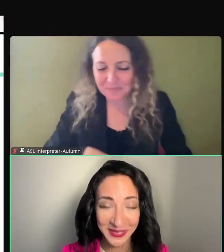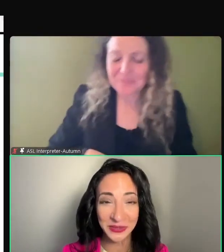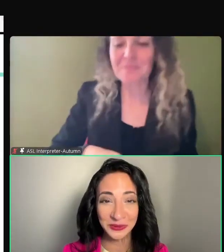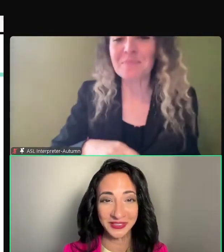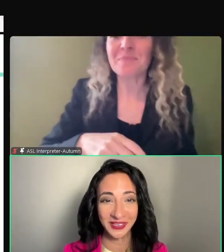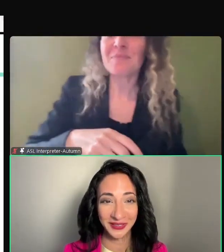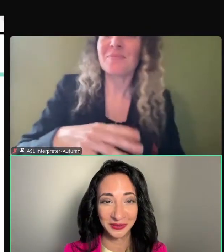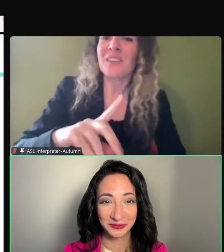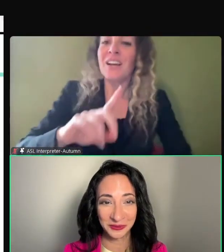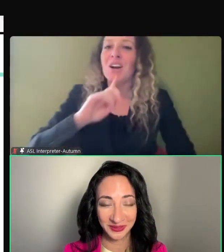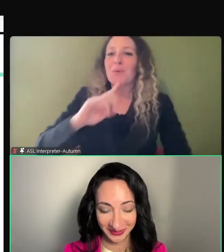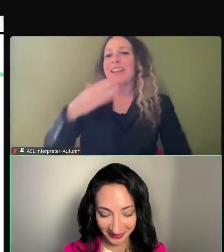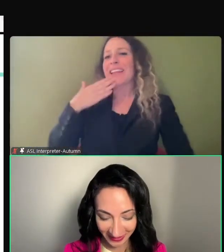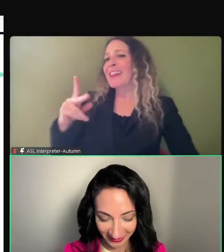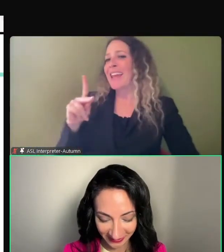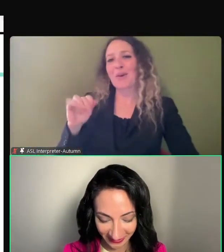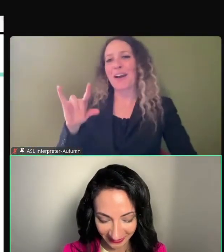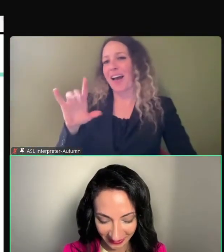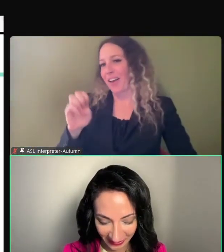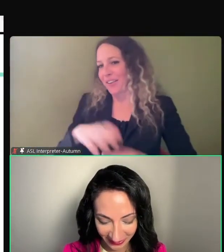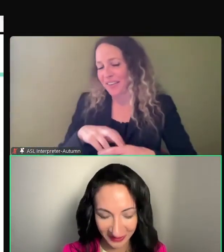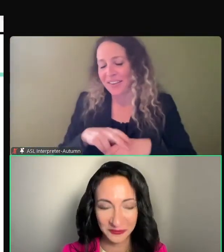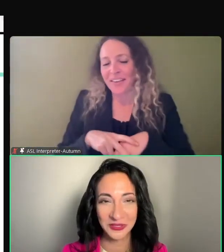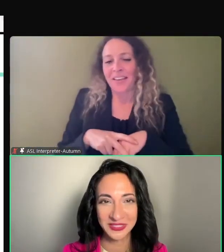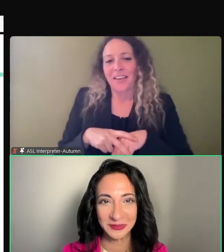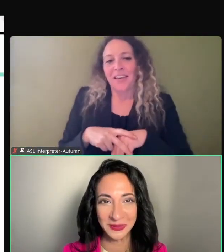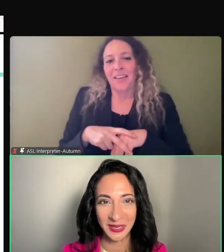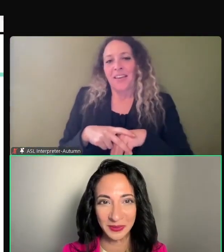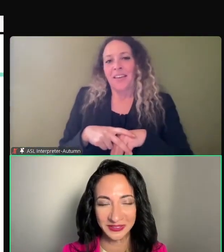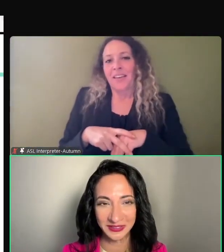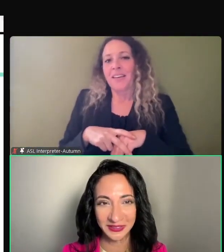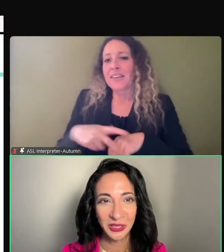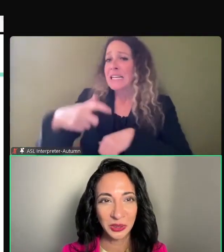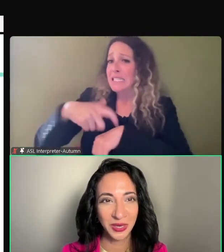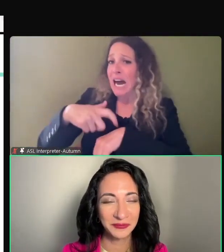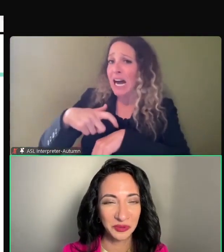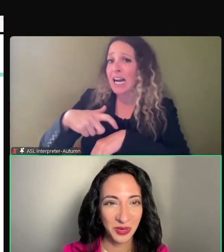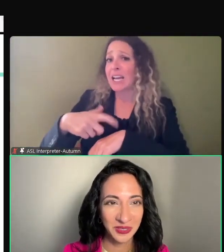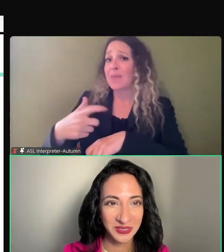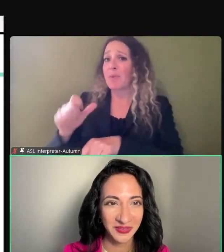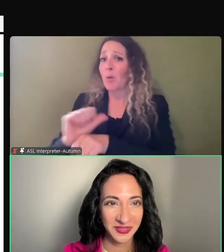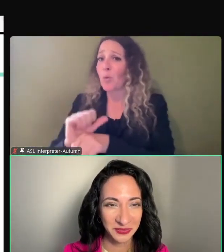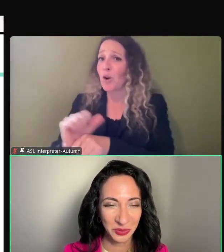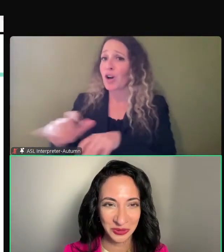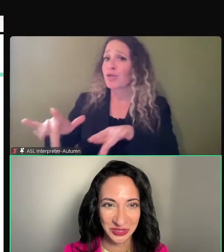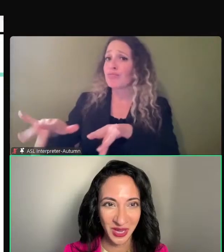thank you to Kyle for taking the time and effort to be able to craft remarks on this important